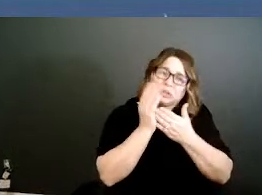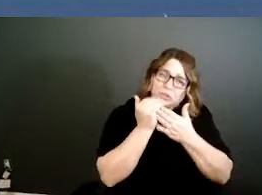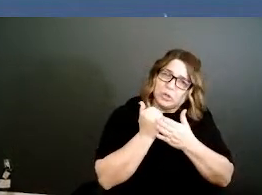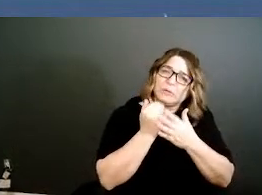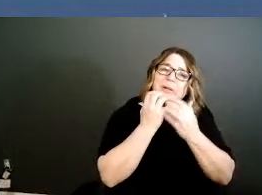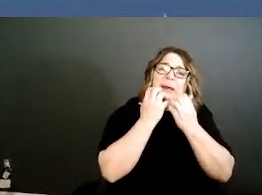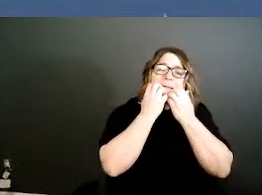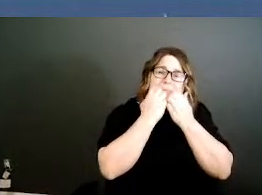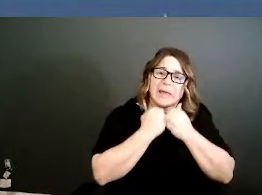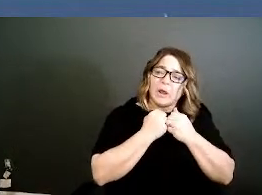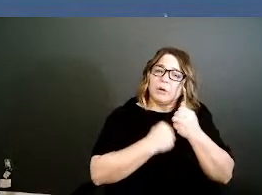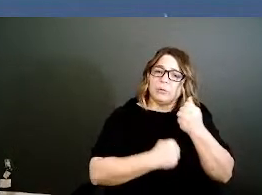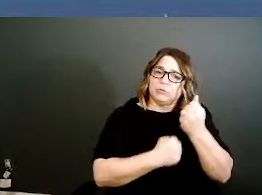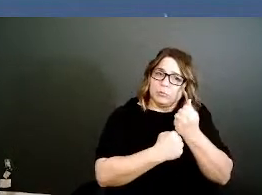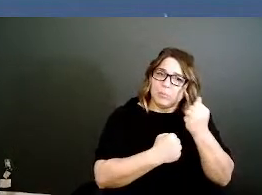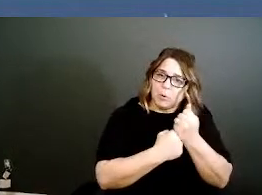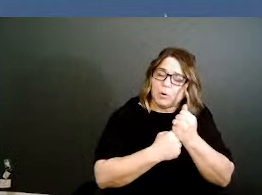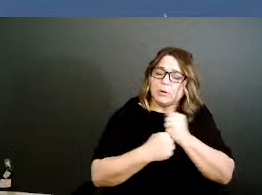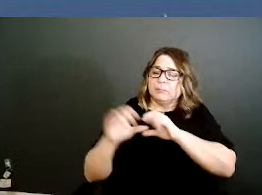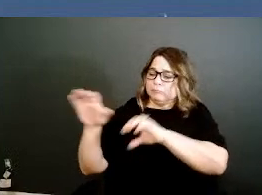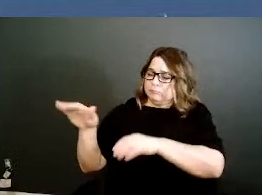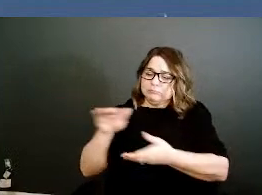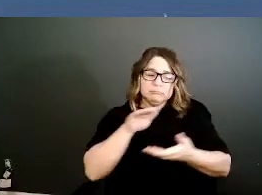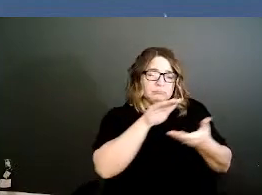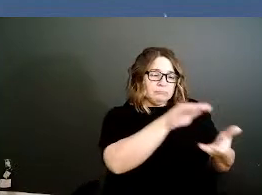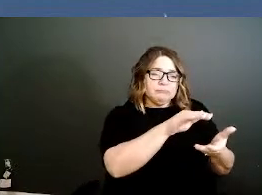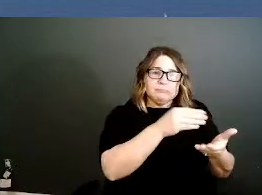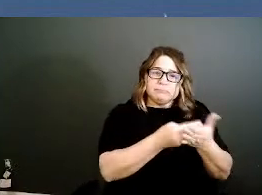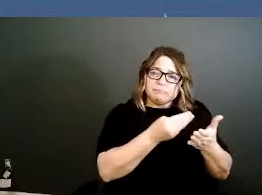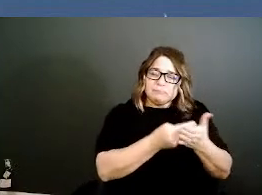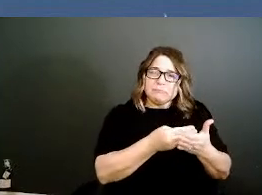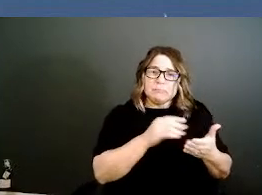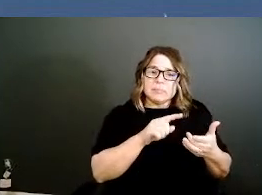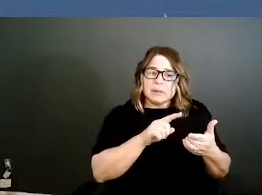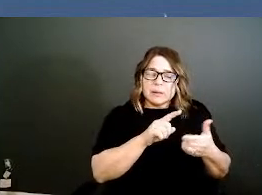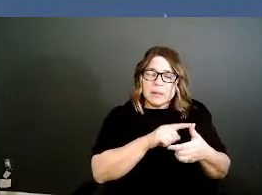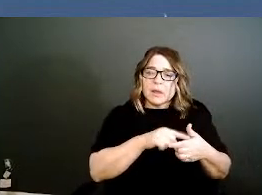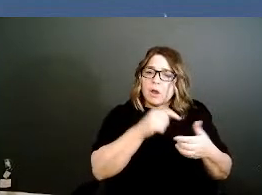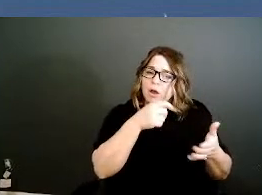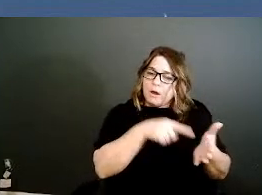LIKE AFFORDABLE HOUSING AND COMMUNITY BASED PROGRAMS AND MANY OTHER THINGS THAT OTHERS HAVE SPOKEN OF BEFORE MRE